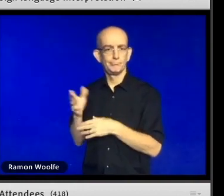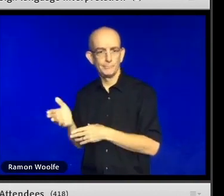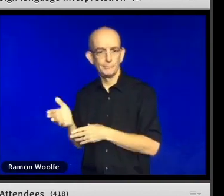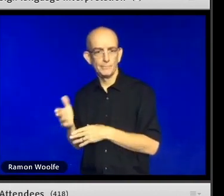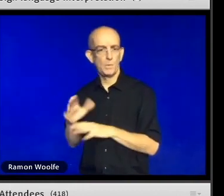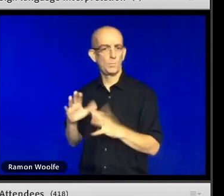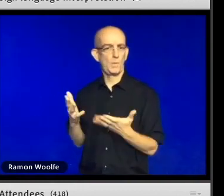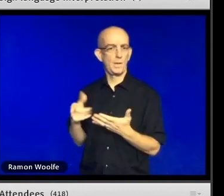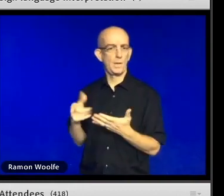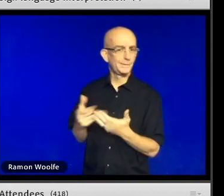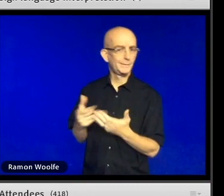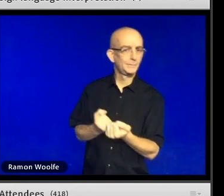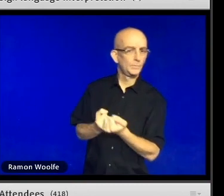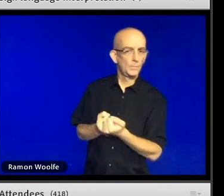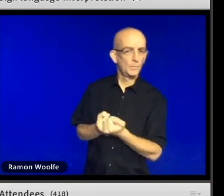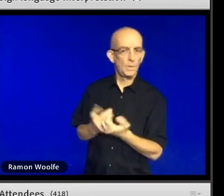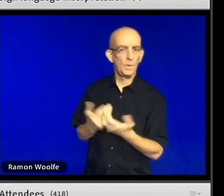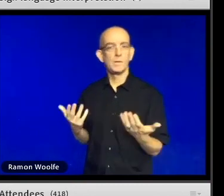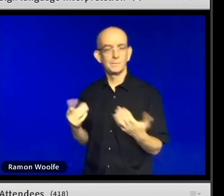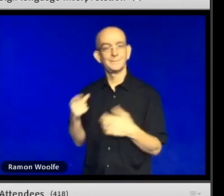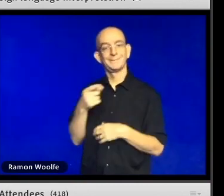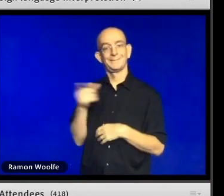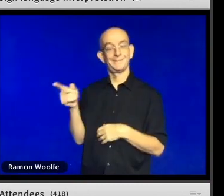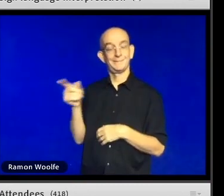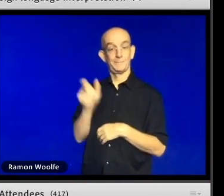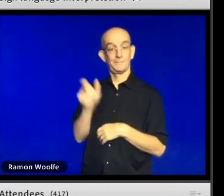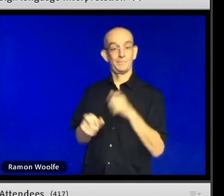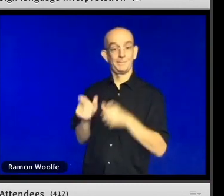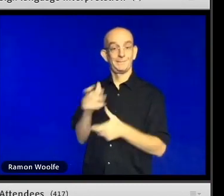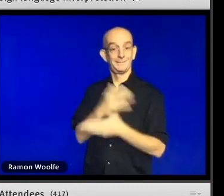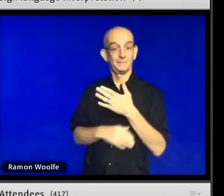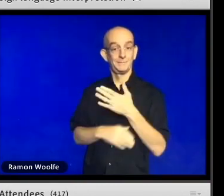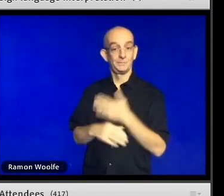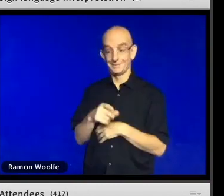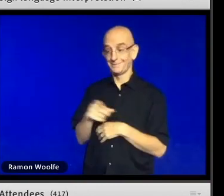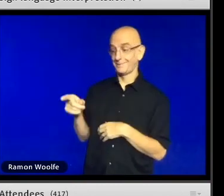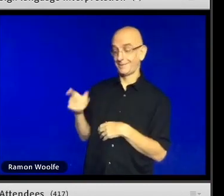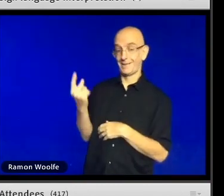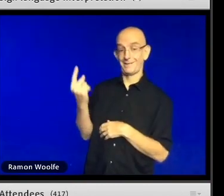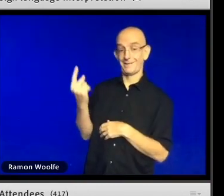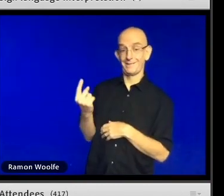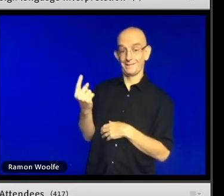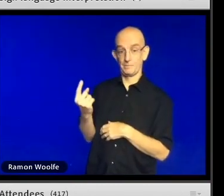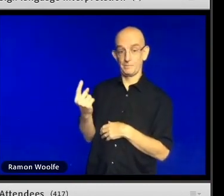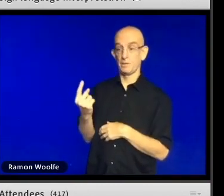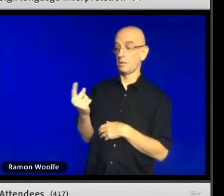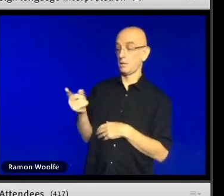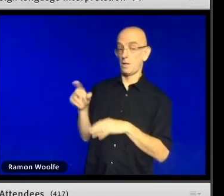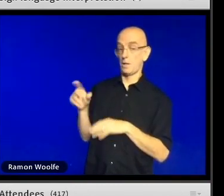to summarize and to do like a final whole report. And we receive feedback which is why